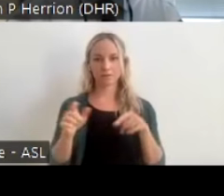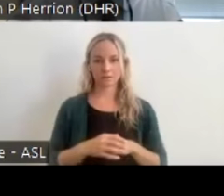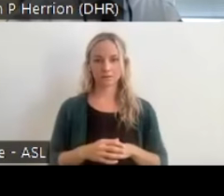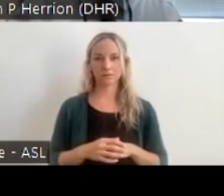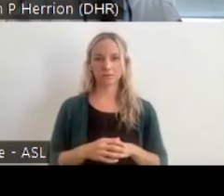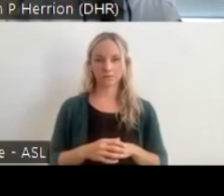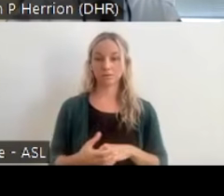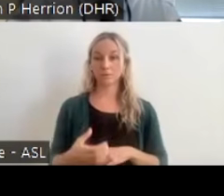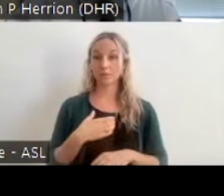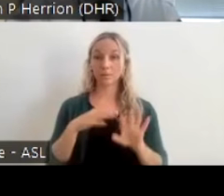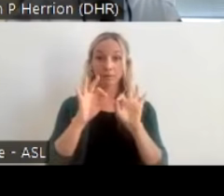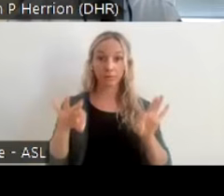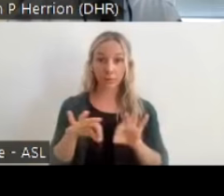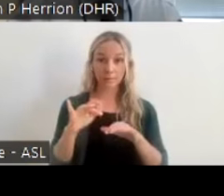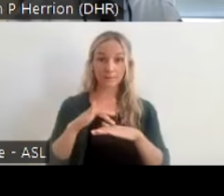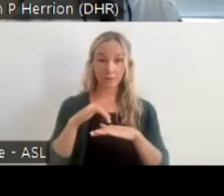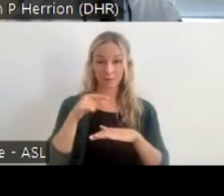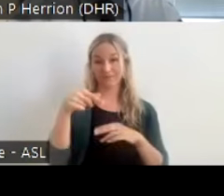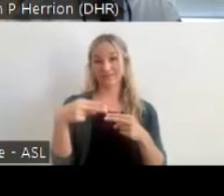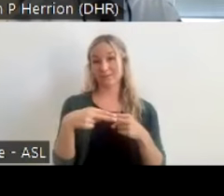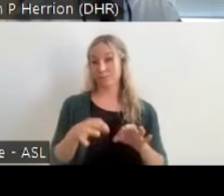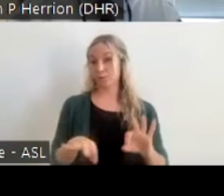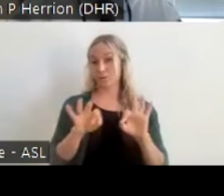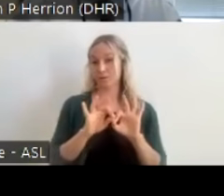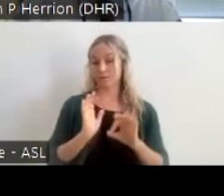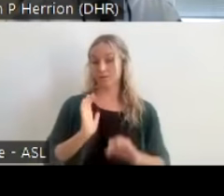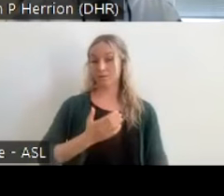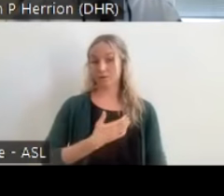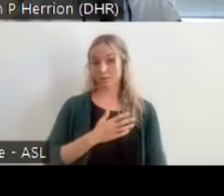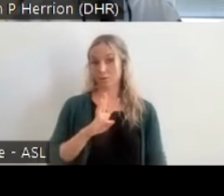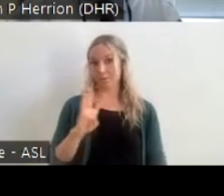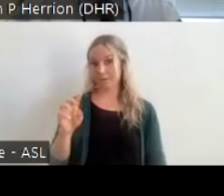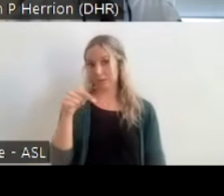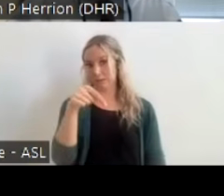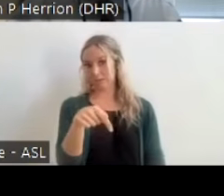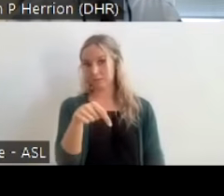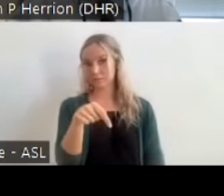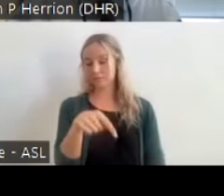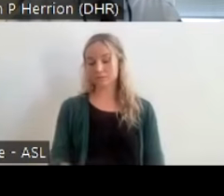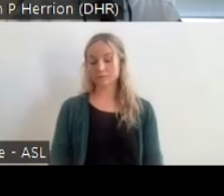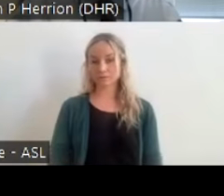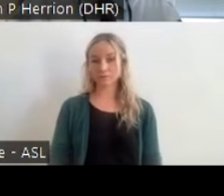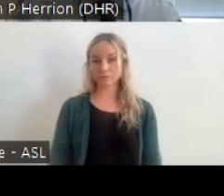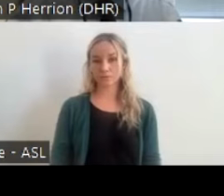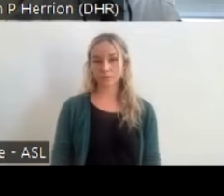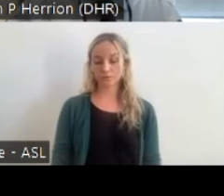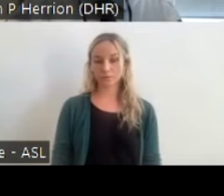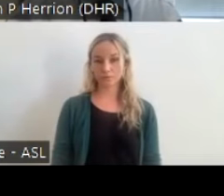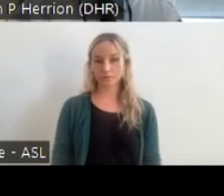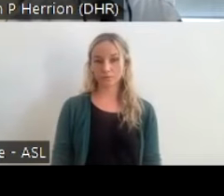y